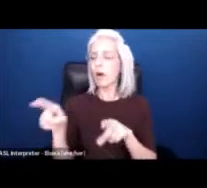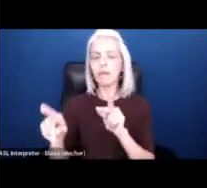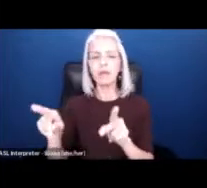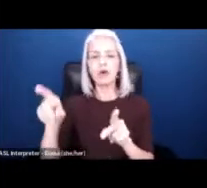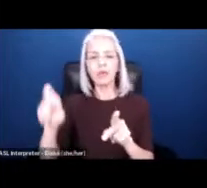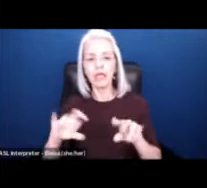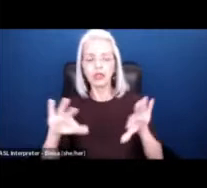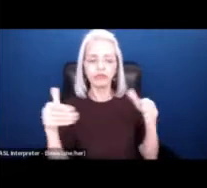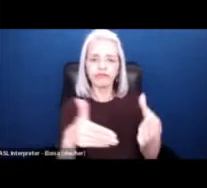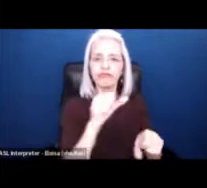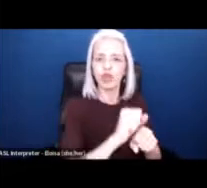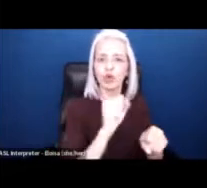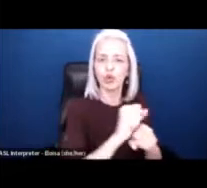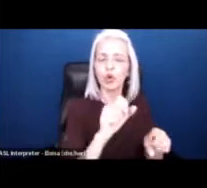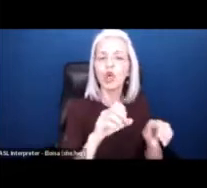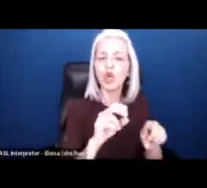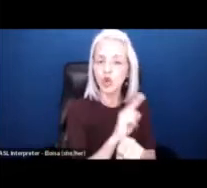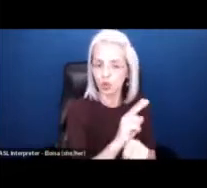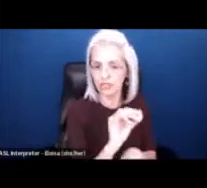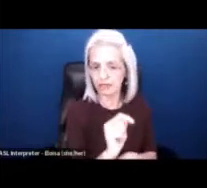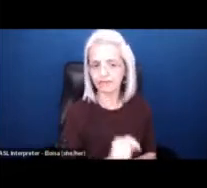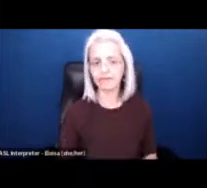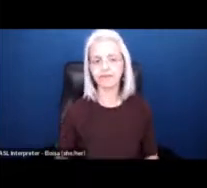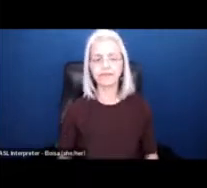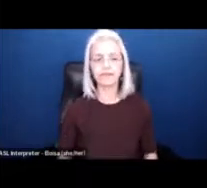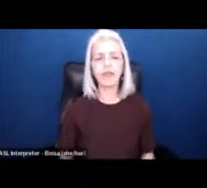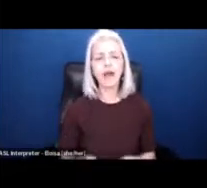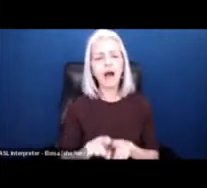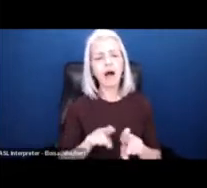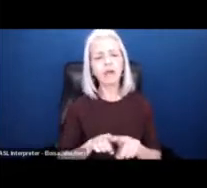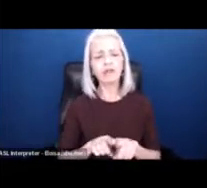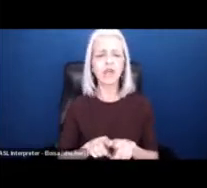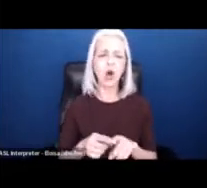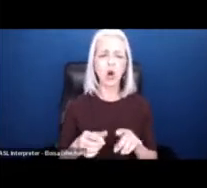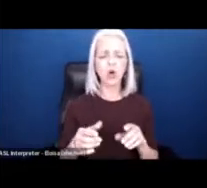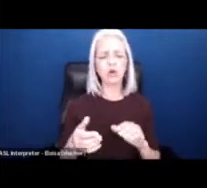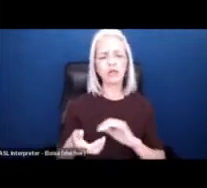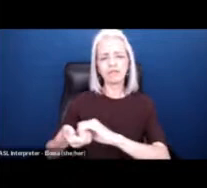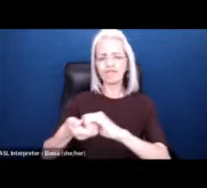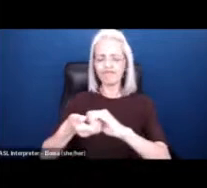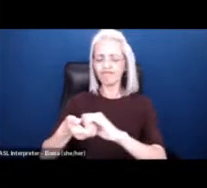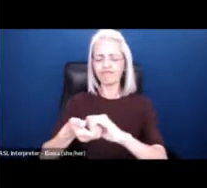The other piece is the importance as we look at partnerships, and a commitment to culturally responsive